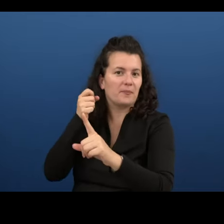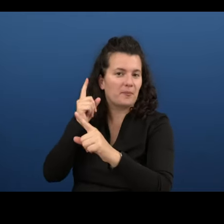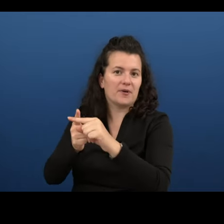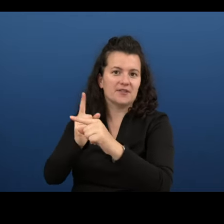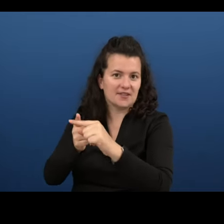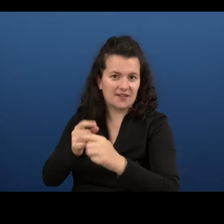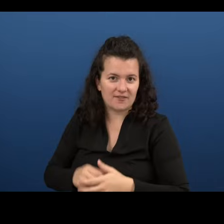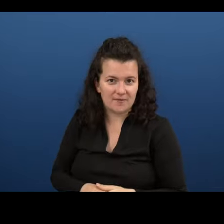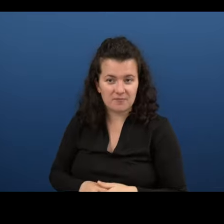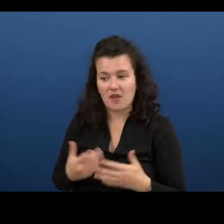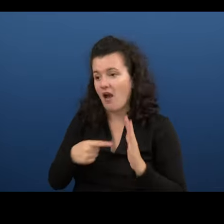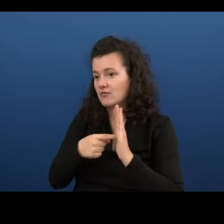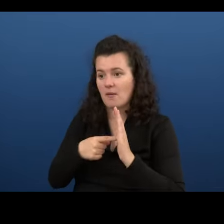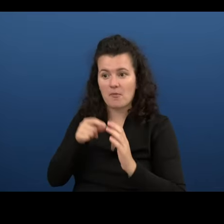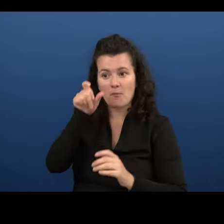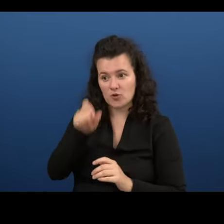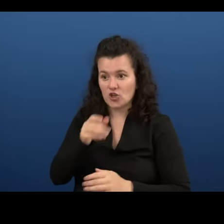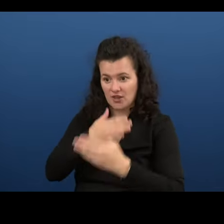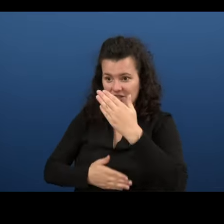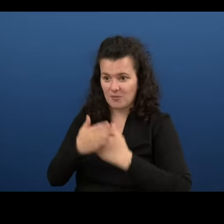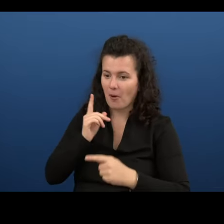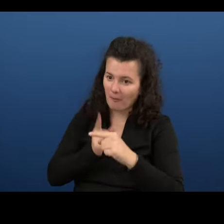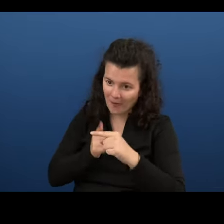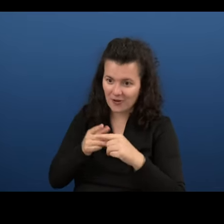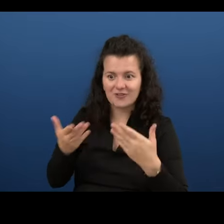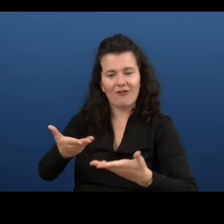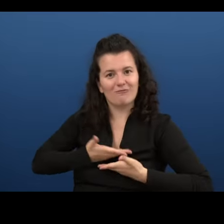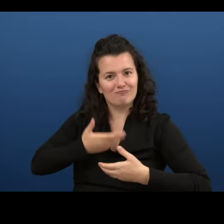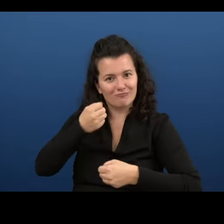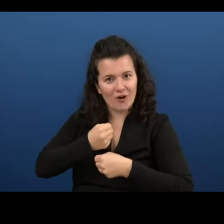to their family members, and to the caregivers as well.